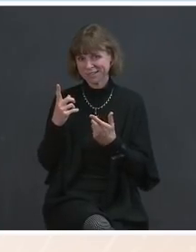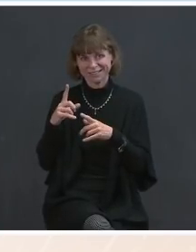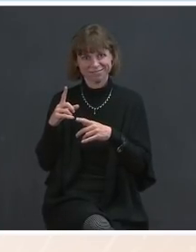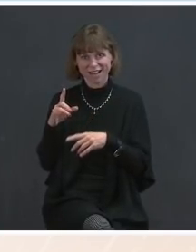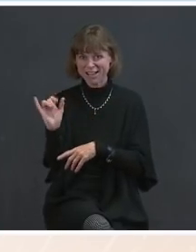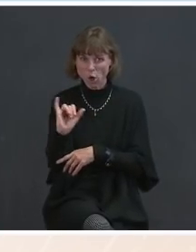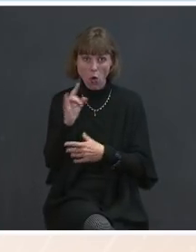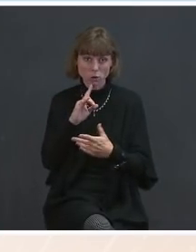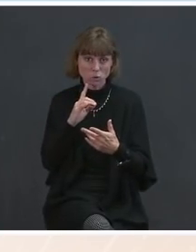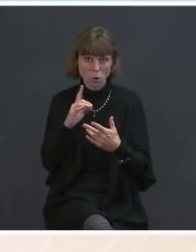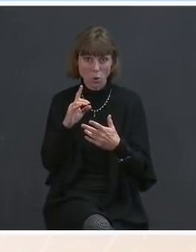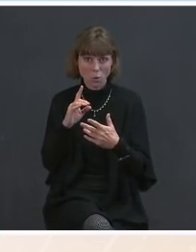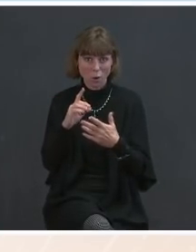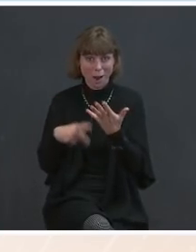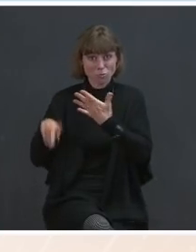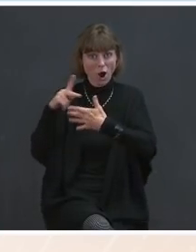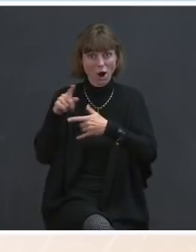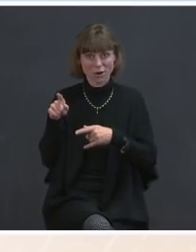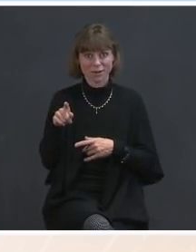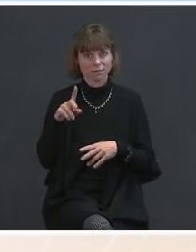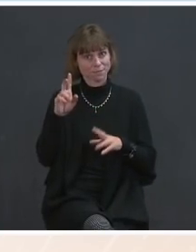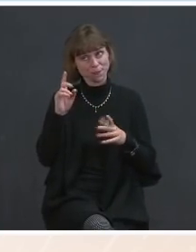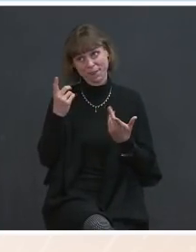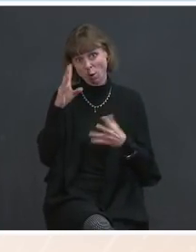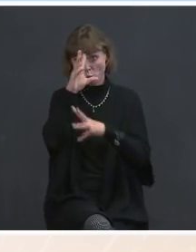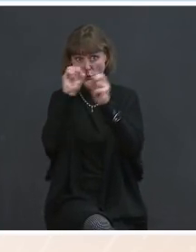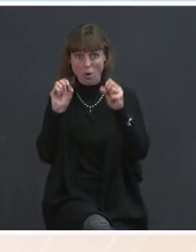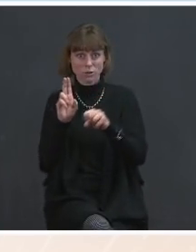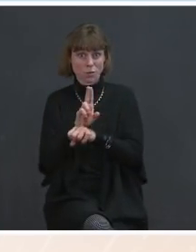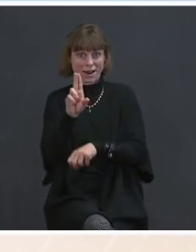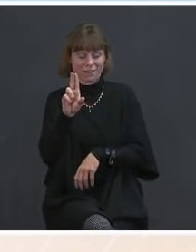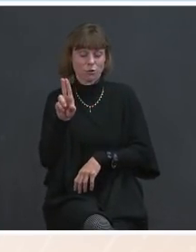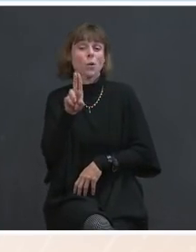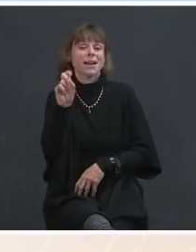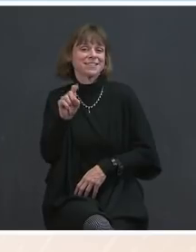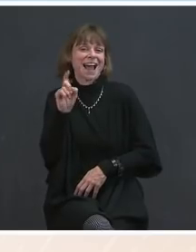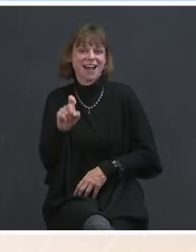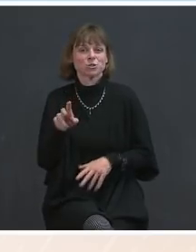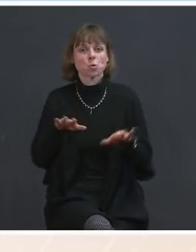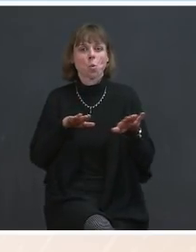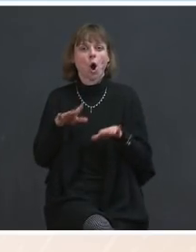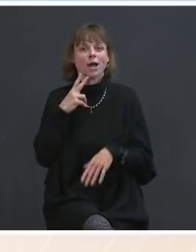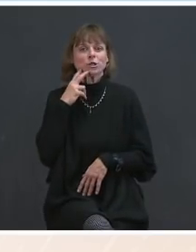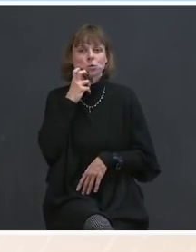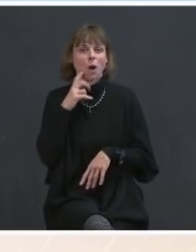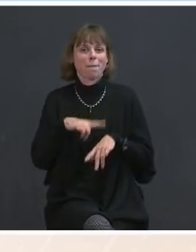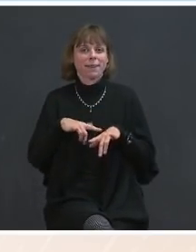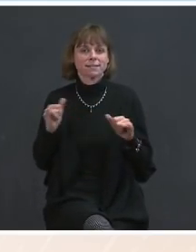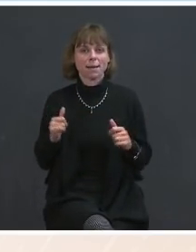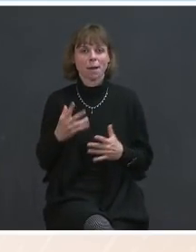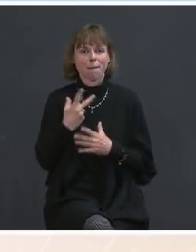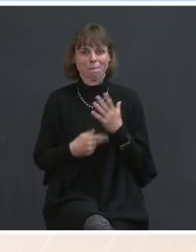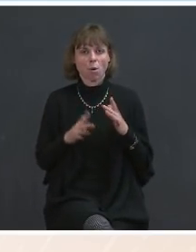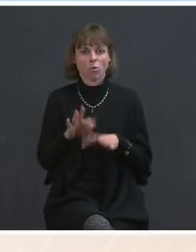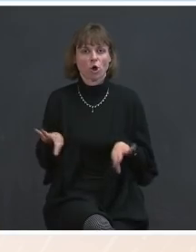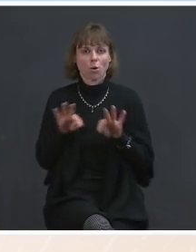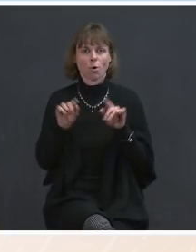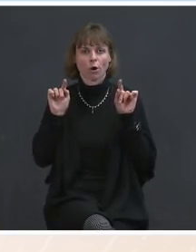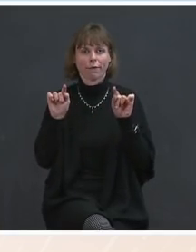You have to walk and chew gum as President of the United States, and certainly he believes both are imperative and important. The Press: And then, on infrastructure, would any --